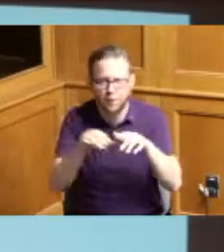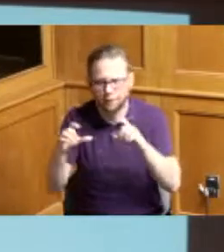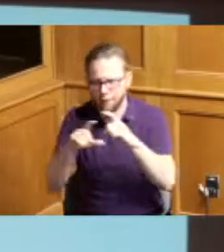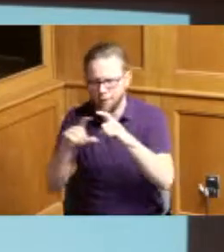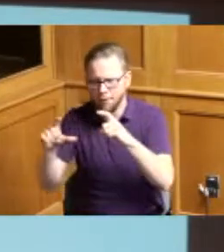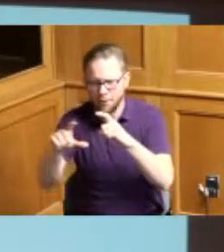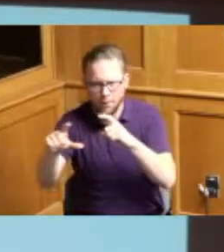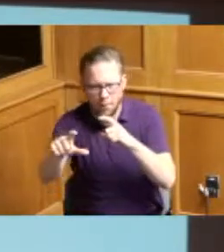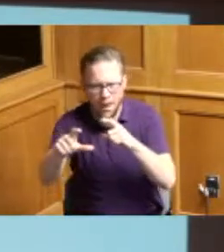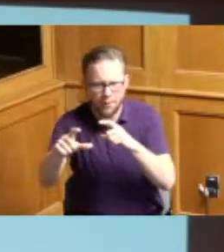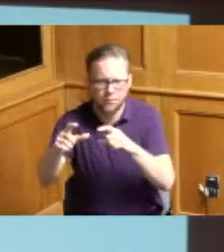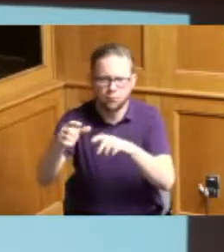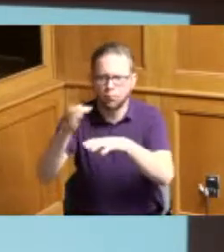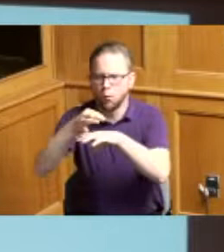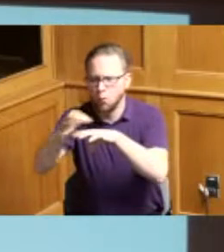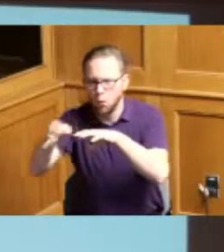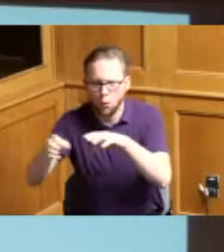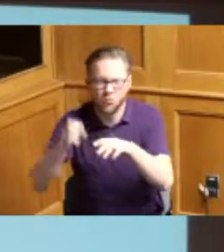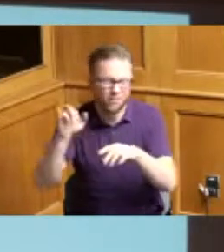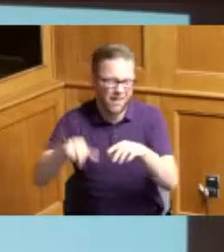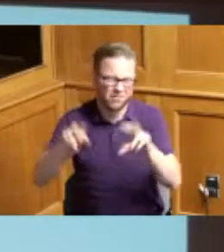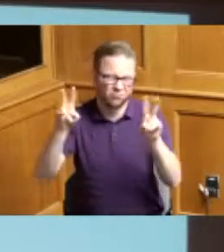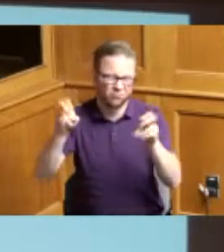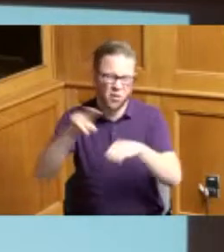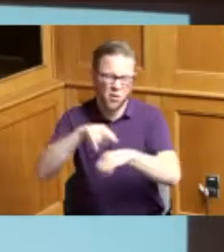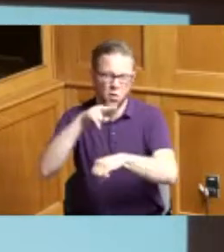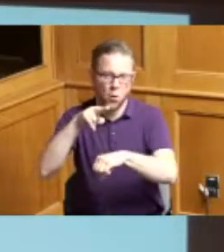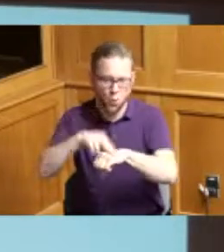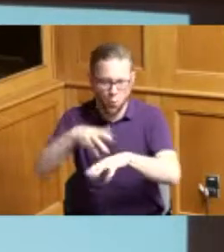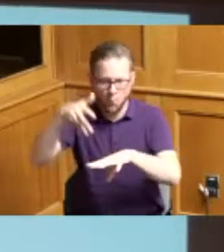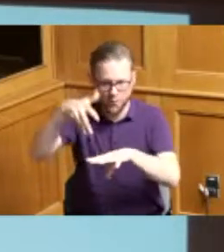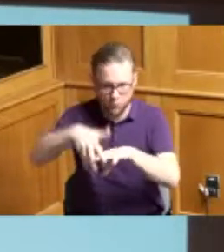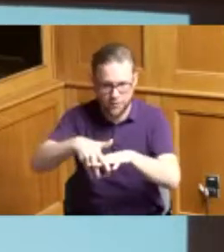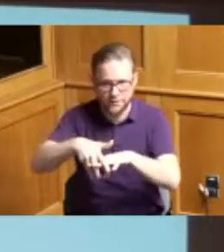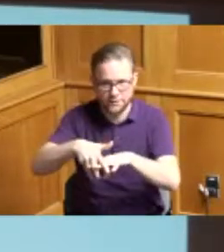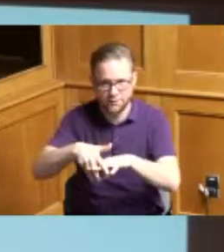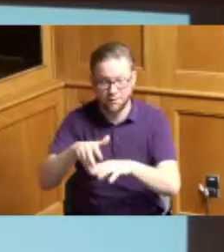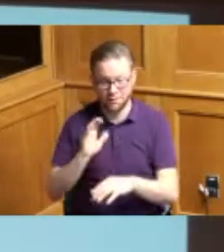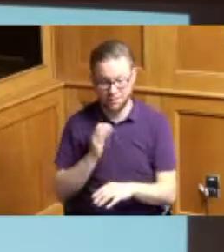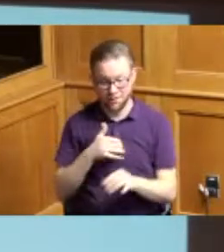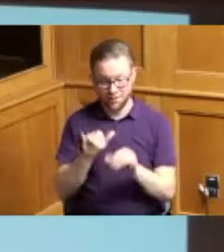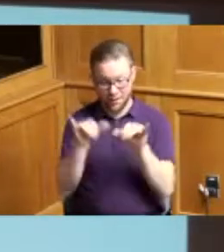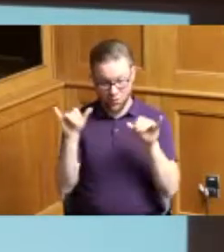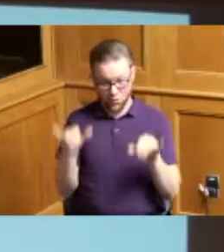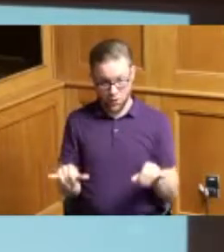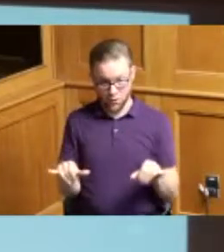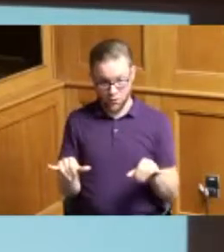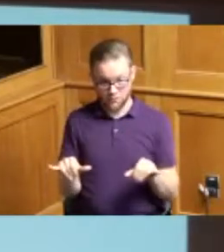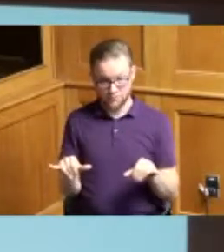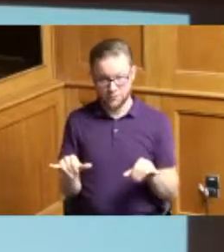called normal infiltration inflow in a system like MSD there is also excess infiltration and